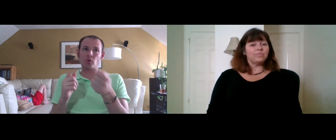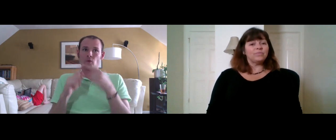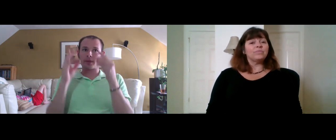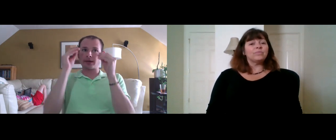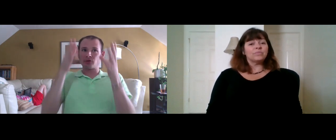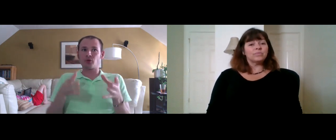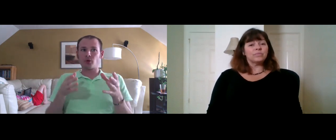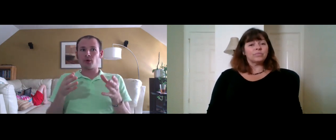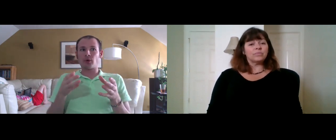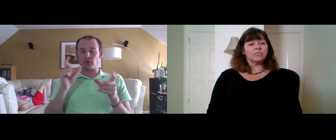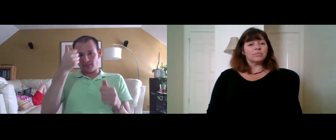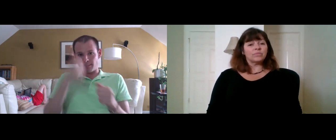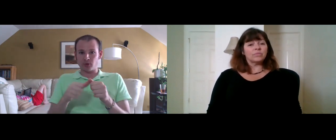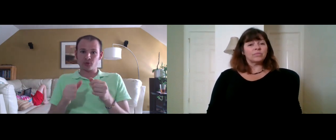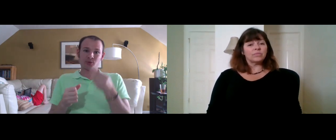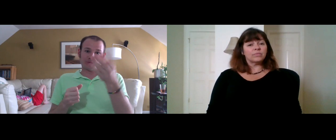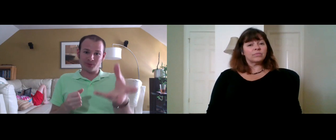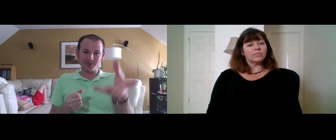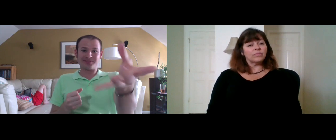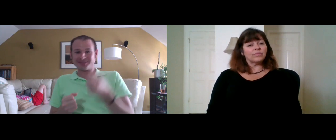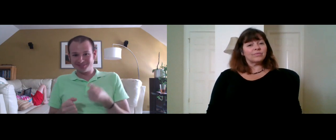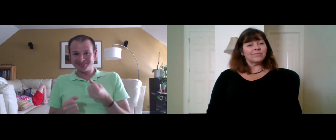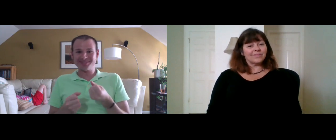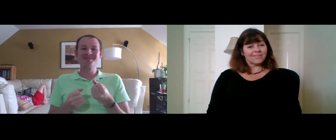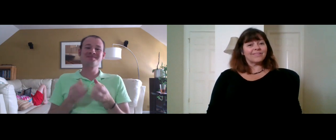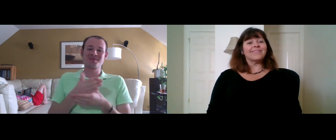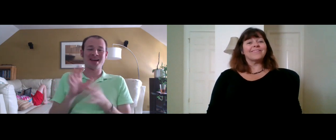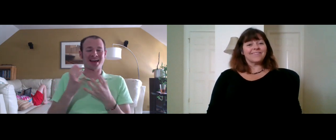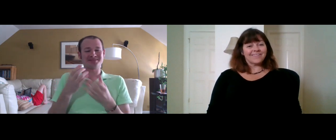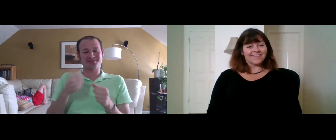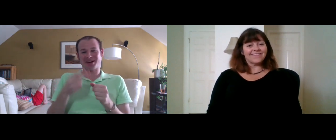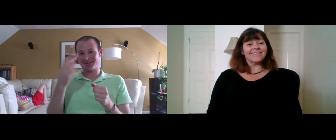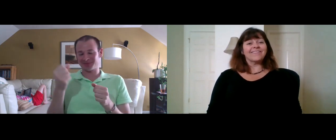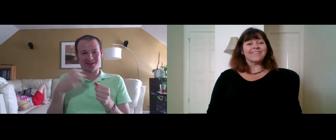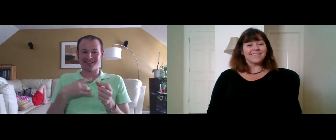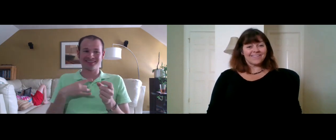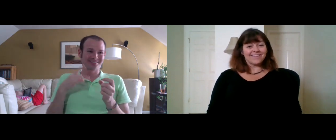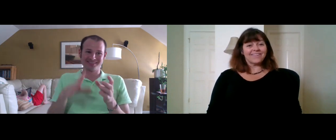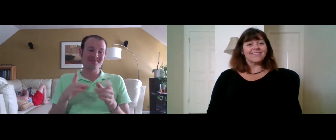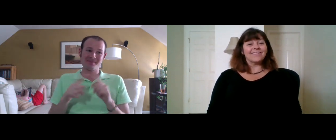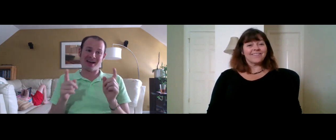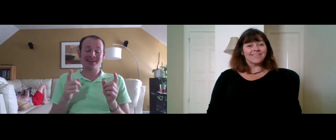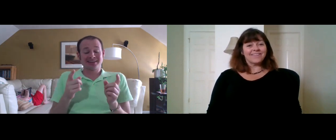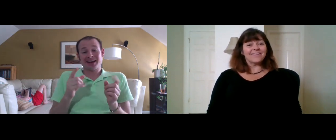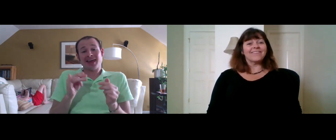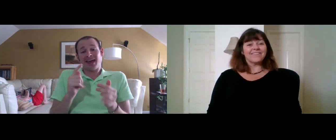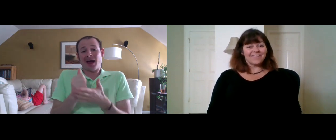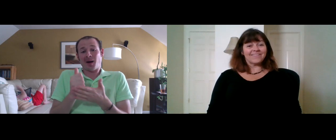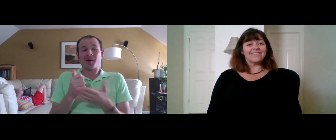I remember giving it to the teacher and taking it in high school. I didn't like it but it helped